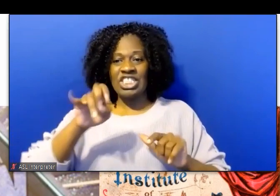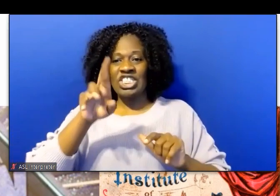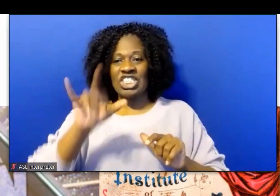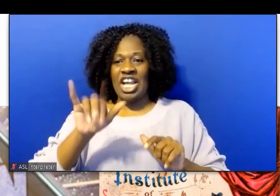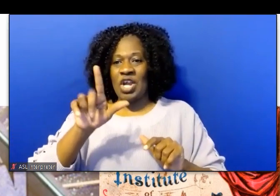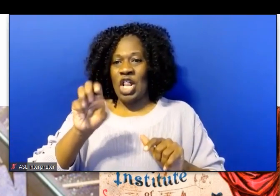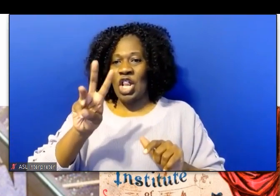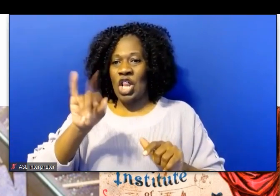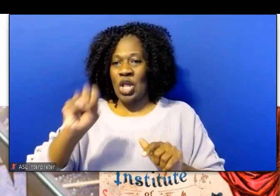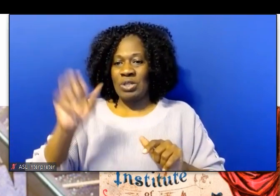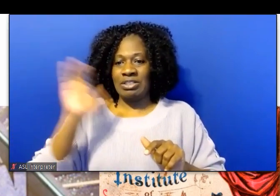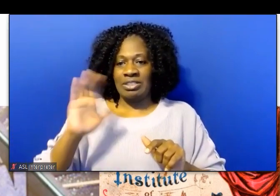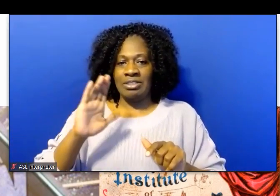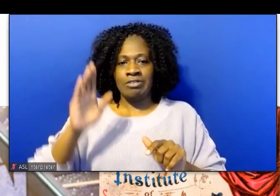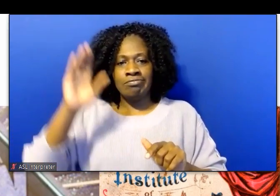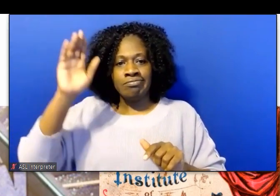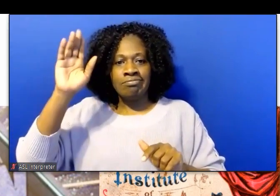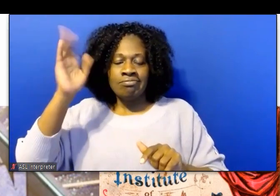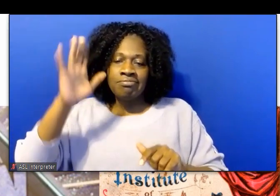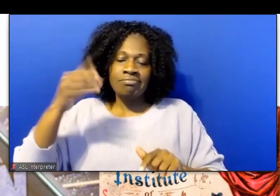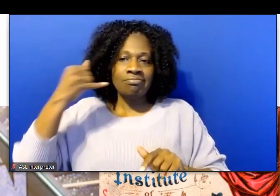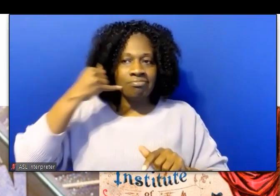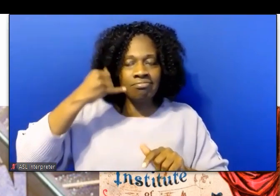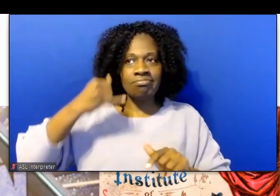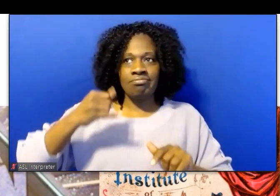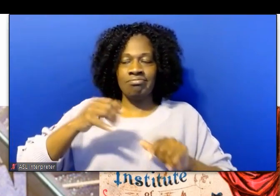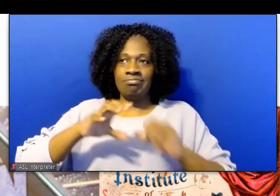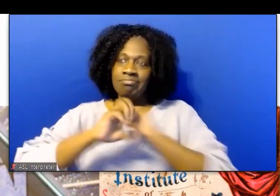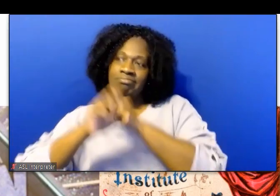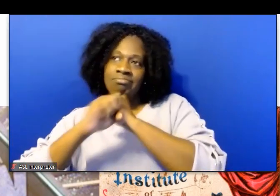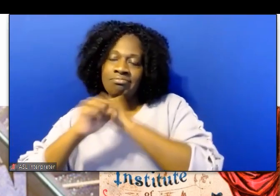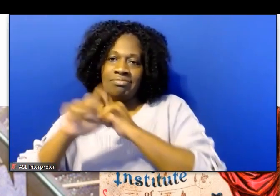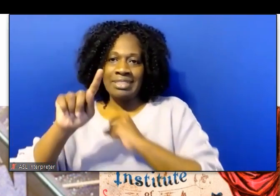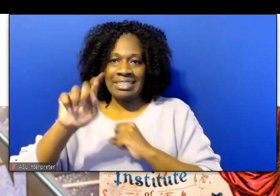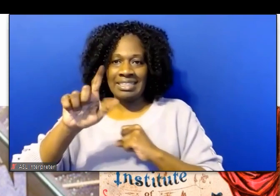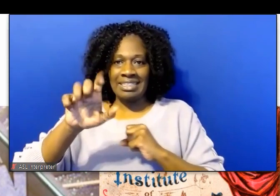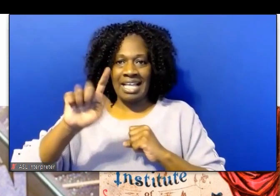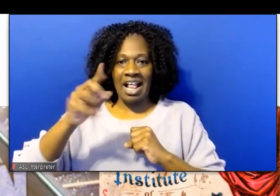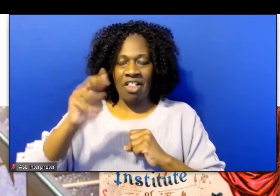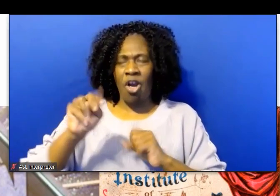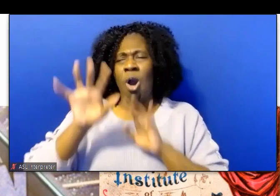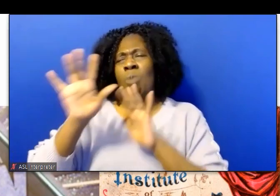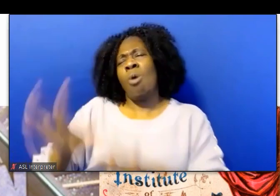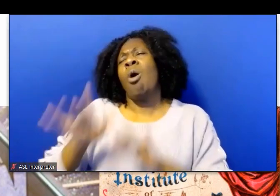He used to hold a telethon and it was a lot of messaging about poor pitiful people with disabilities;